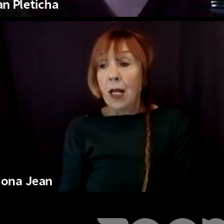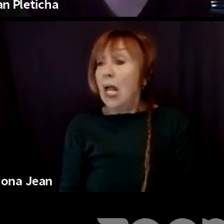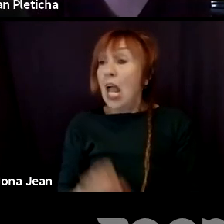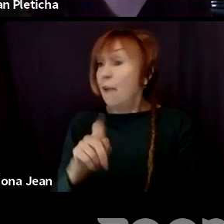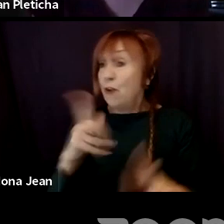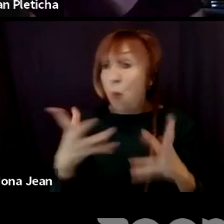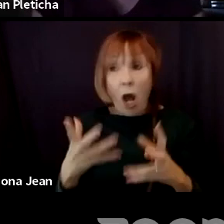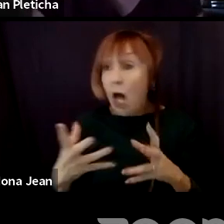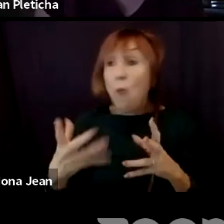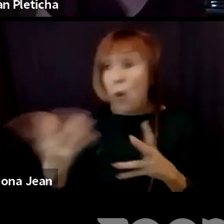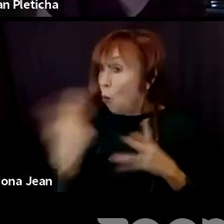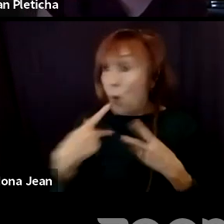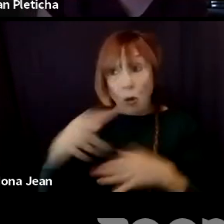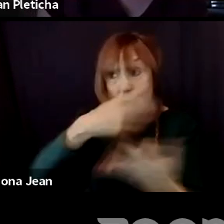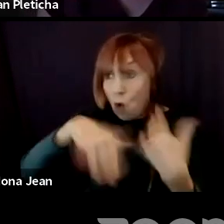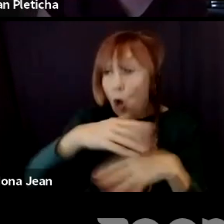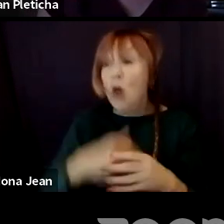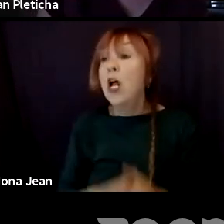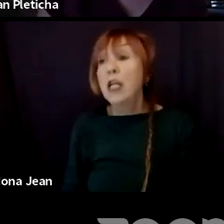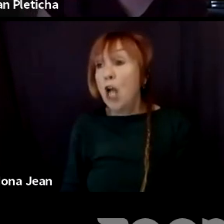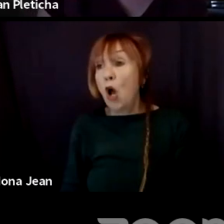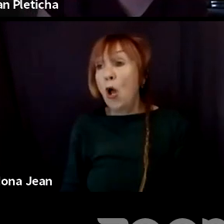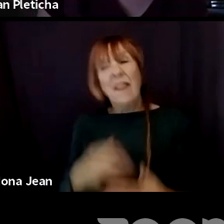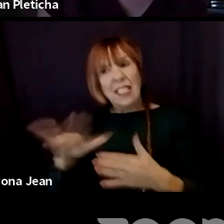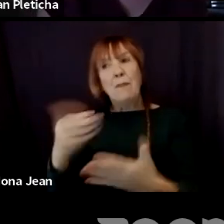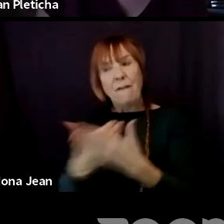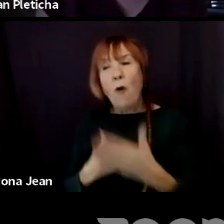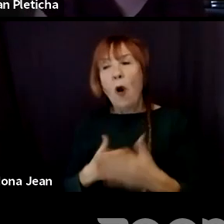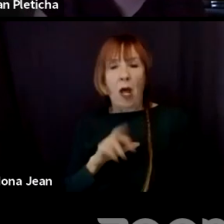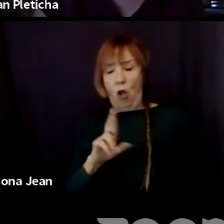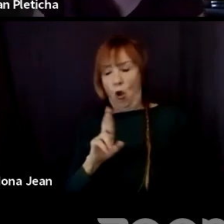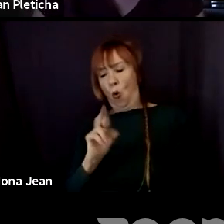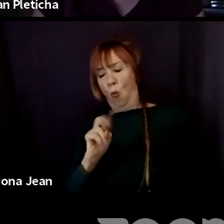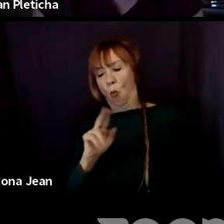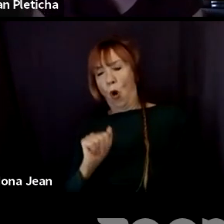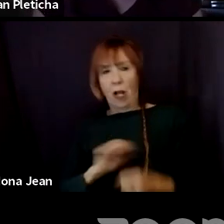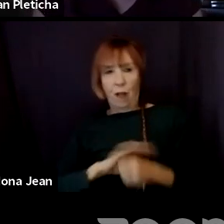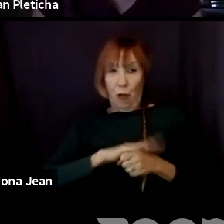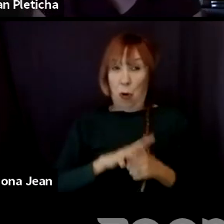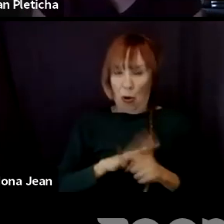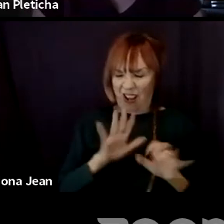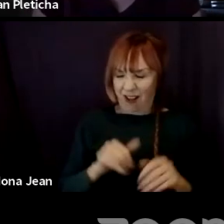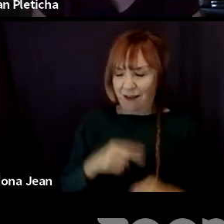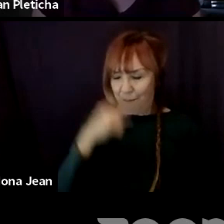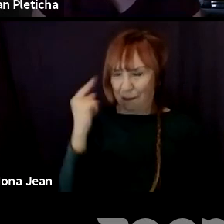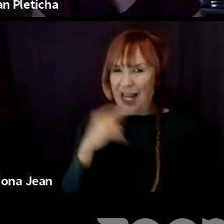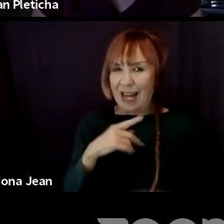When we didn't have the Rona, we would I do the podcast and I invite people, hey, you guys want to come hang out.